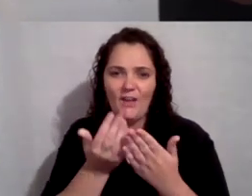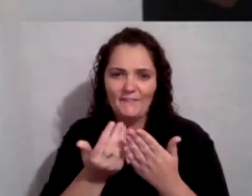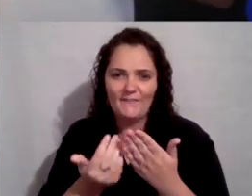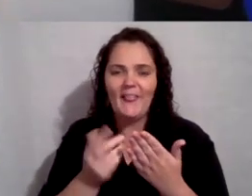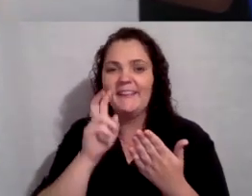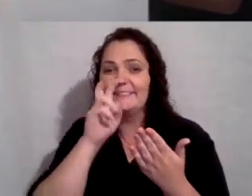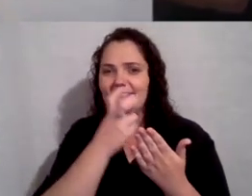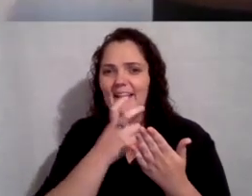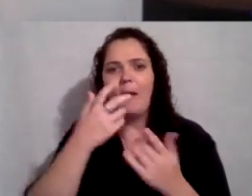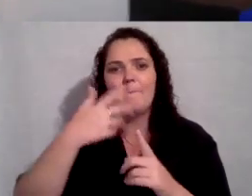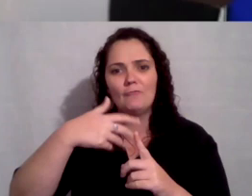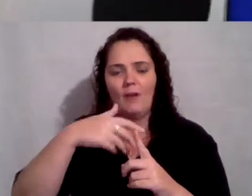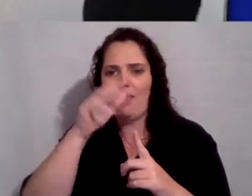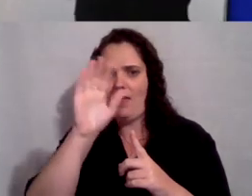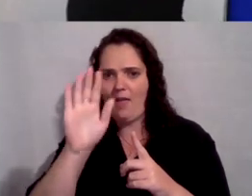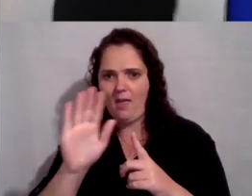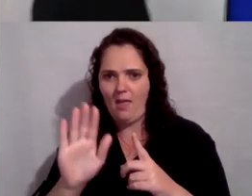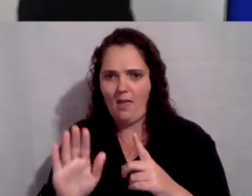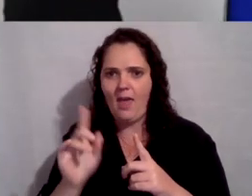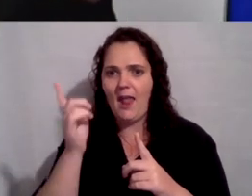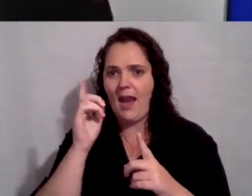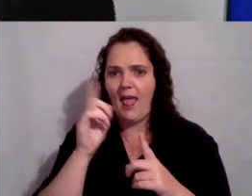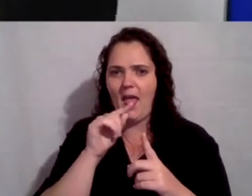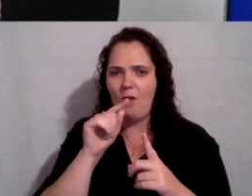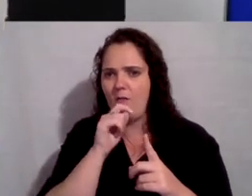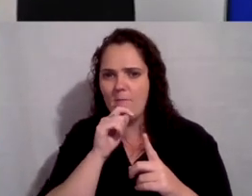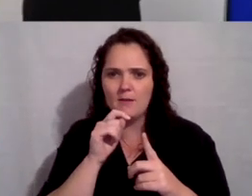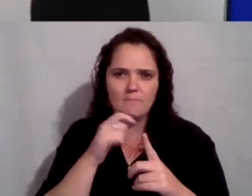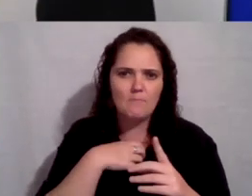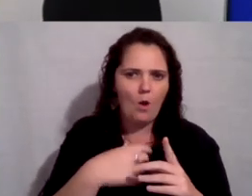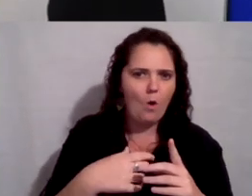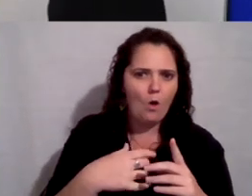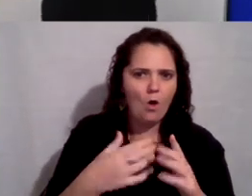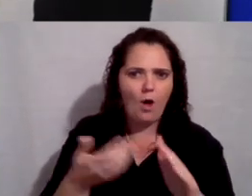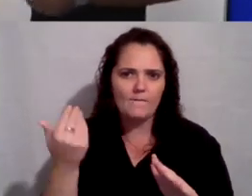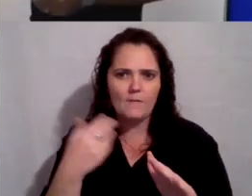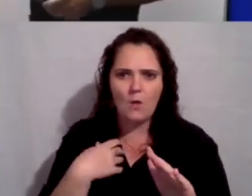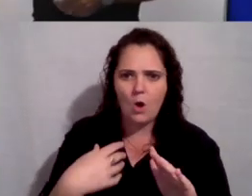there, some background wash and now you're going to be pushing and pulling. So I've got my eraser in one hand,